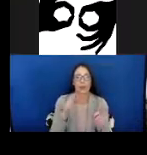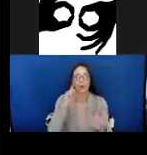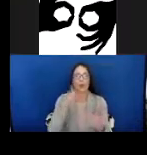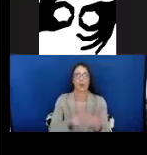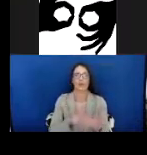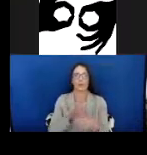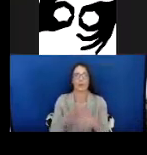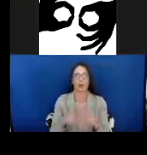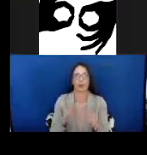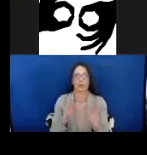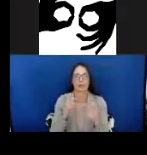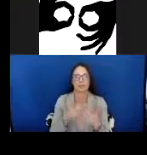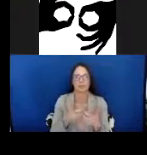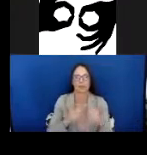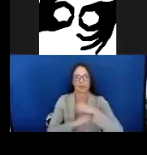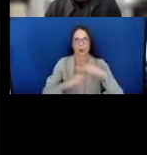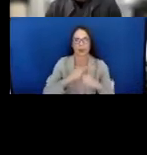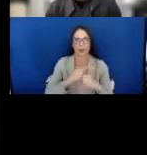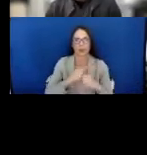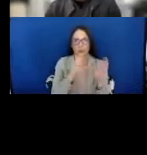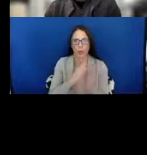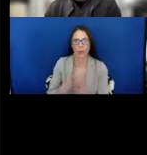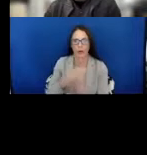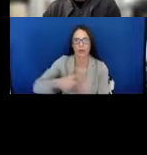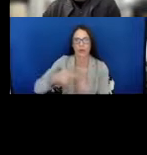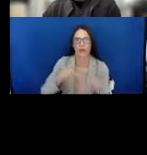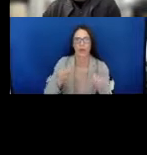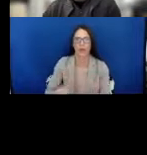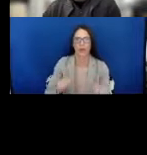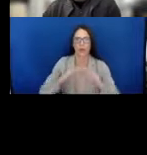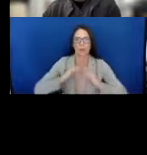organized around the ABLE body is but one way in emergency has experienced differently.